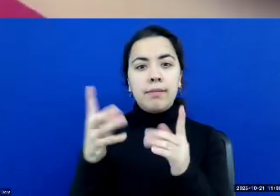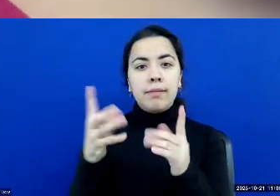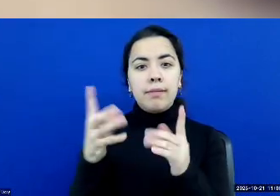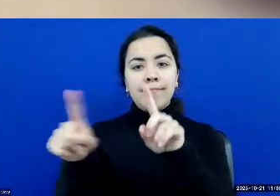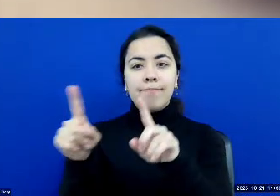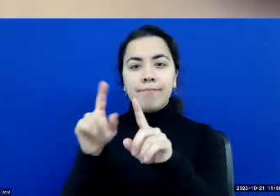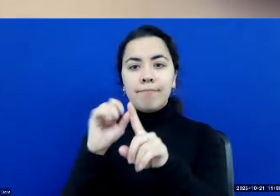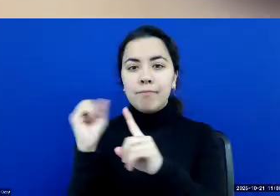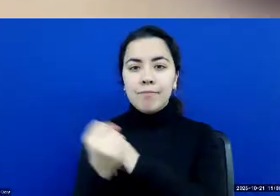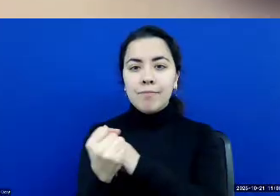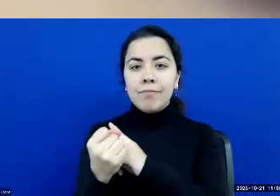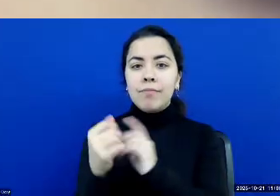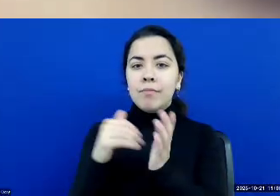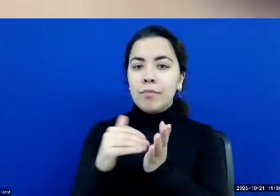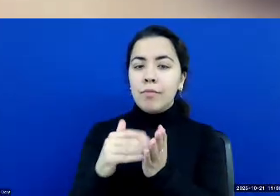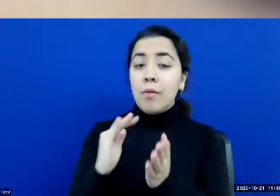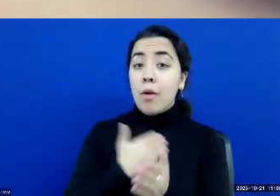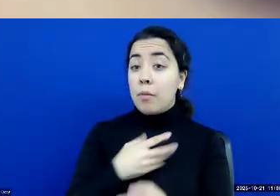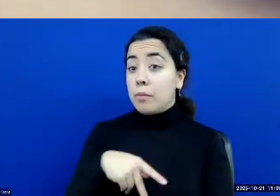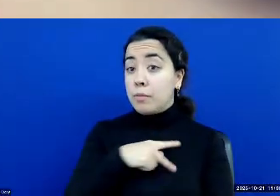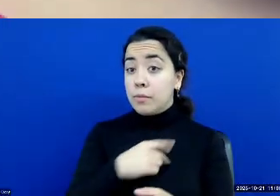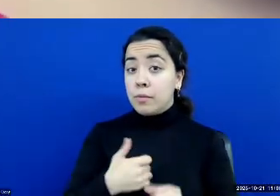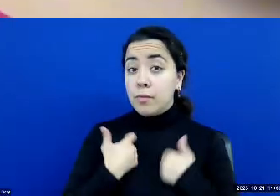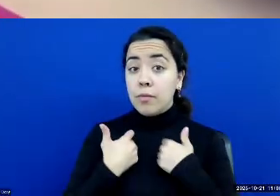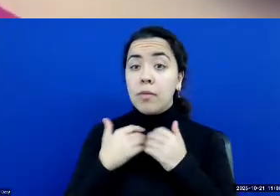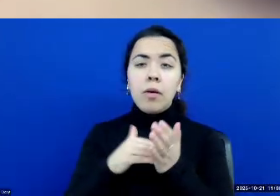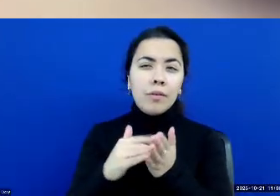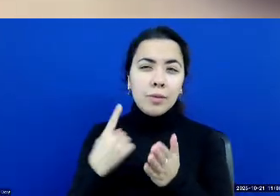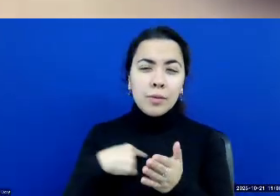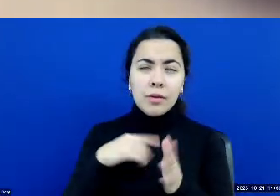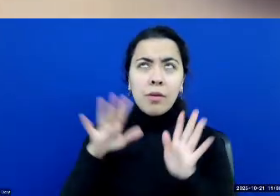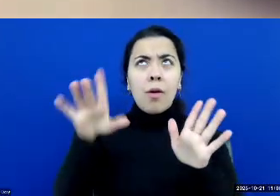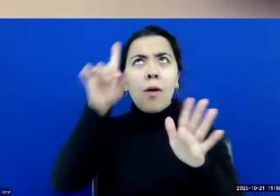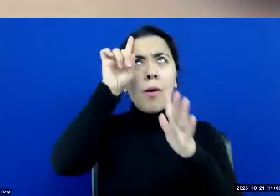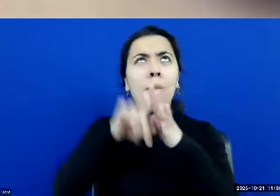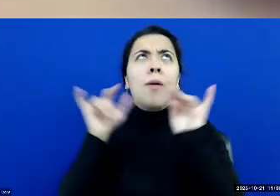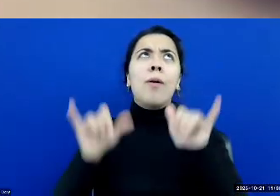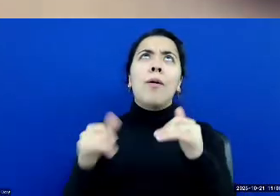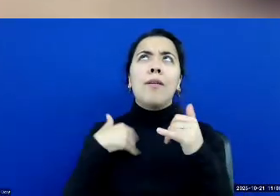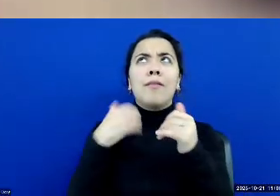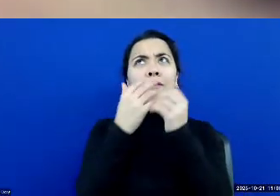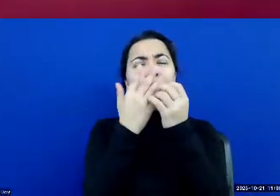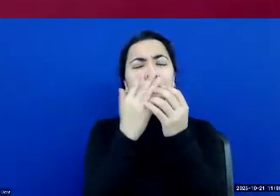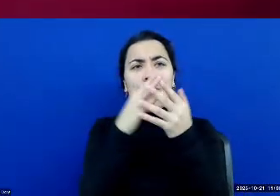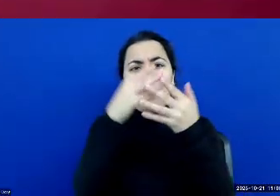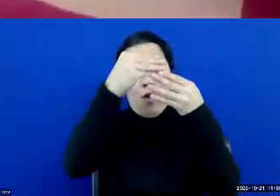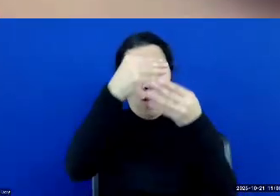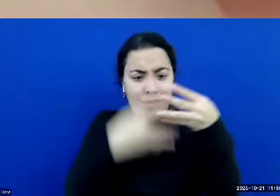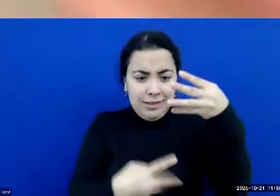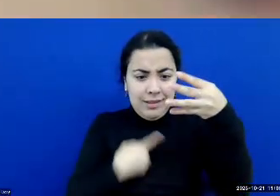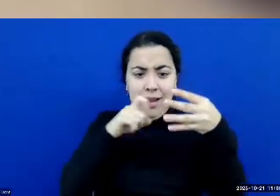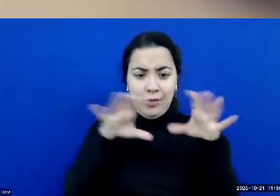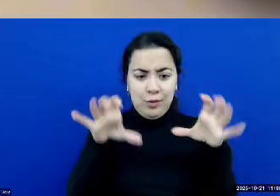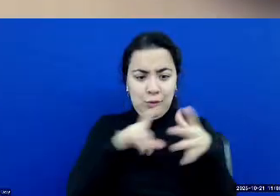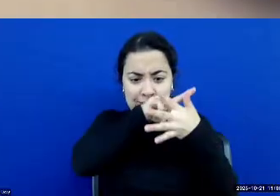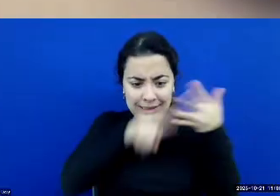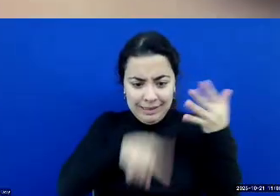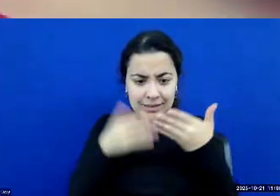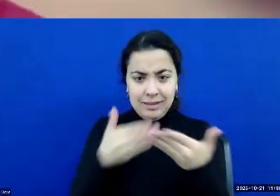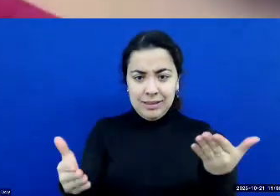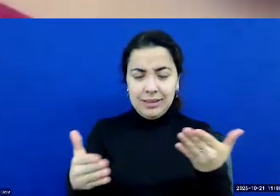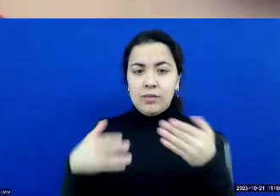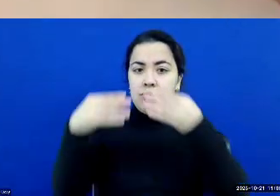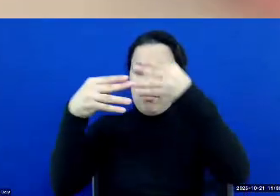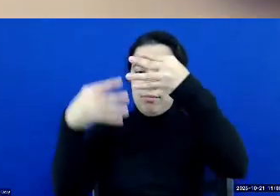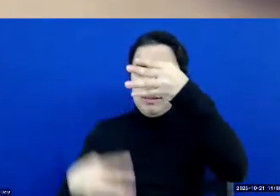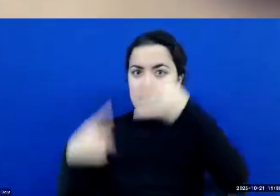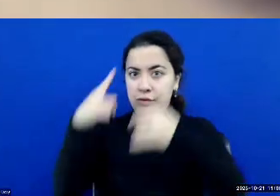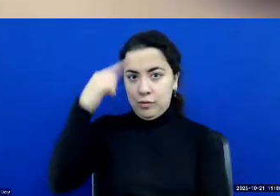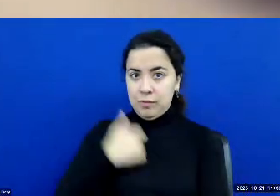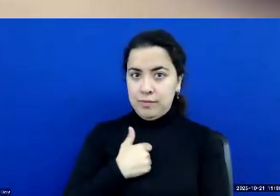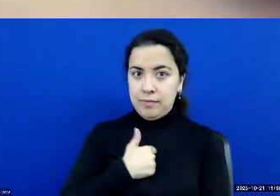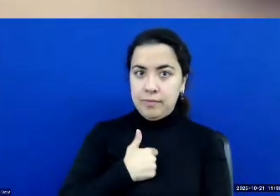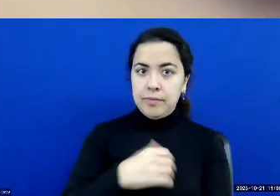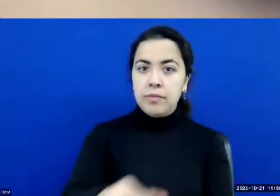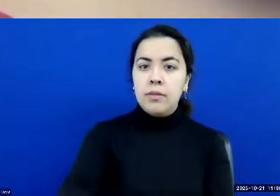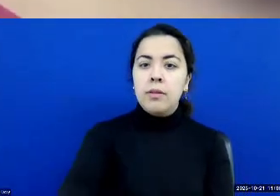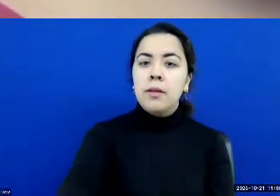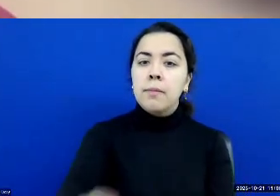Kathleen DeForest: Kind of in lots of different things, like, how many times in our own personal life do we go, oh my gosh, I have all these things I need to do, and we start making this huge list for ourselves?